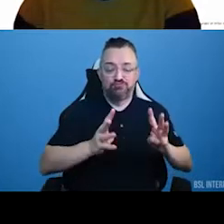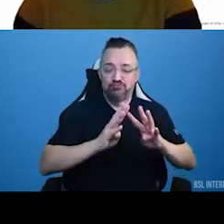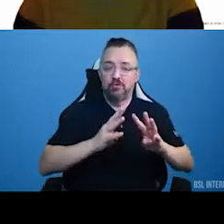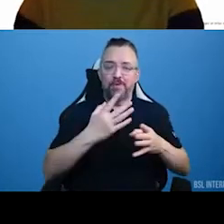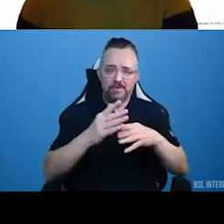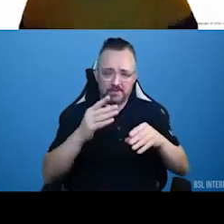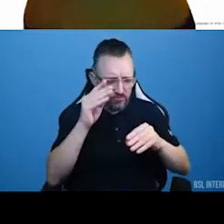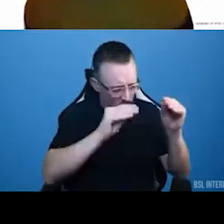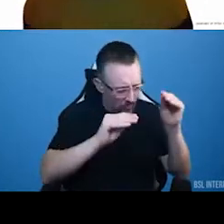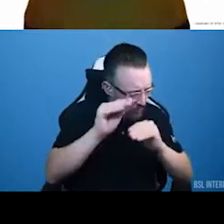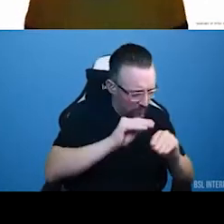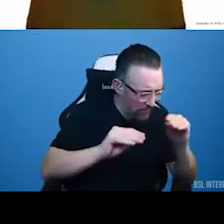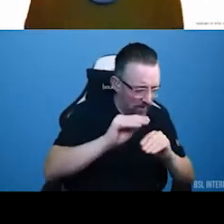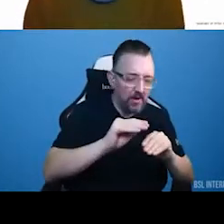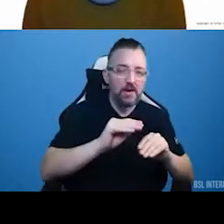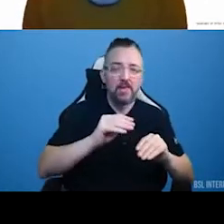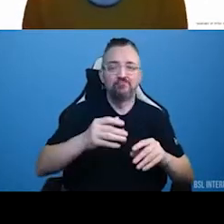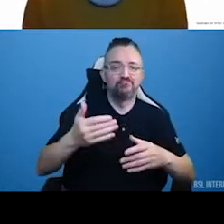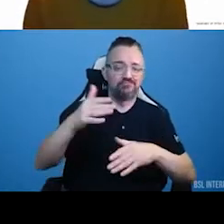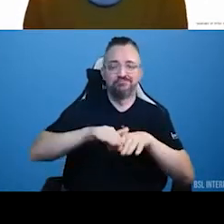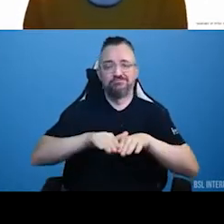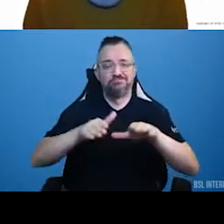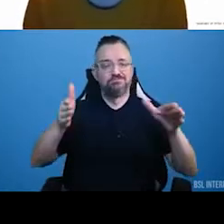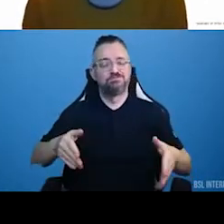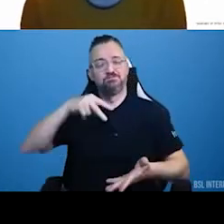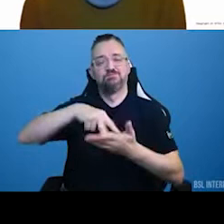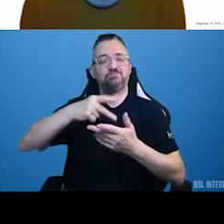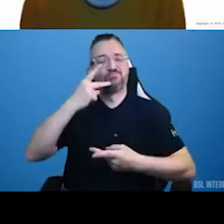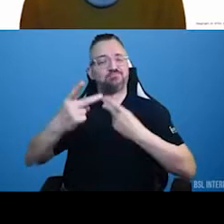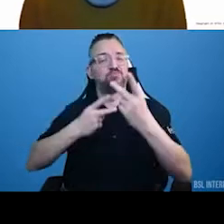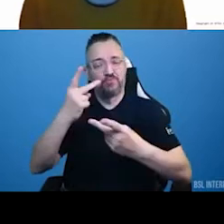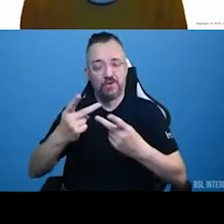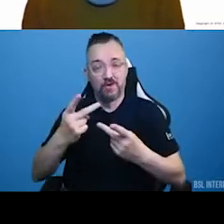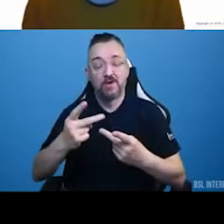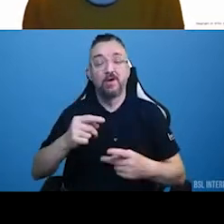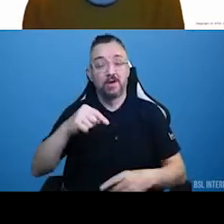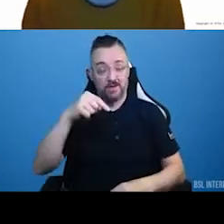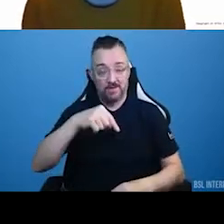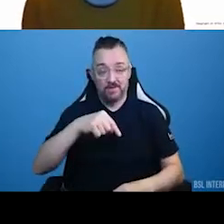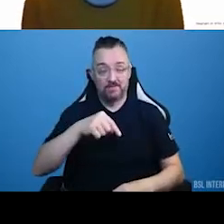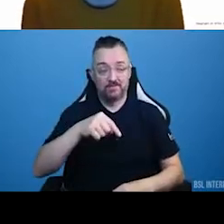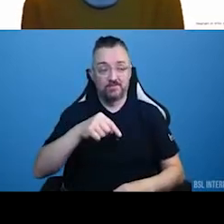or a concert as part of After the Pandemic. And that was partly sponsored